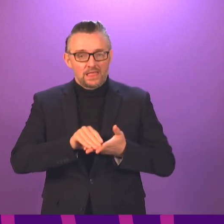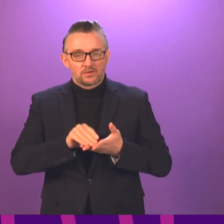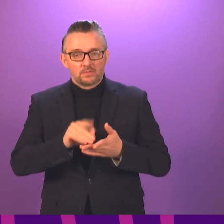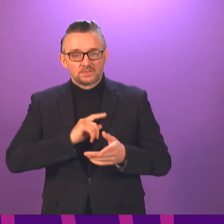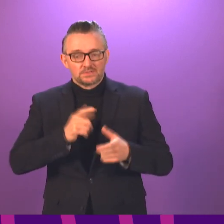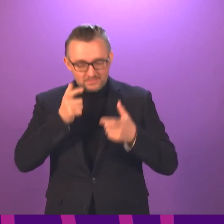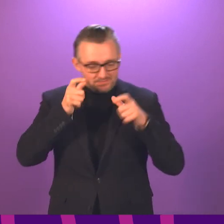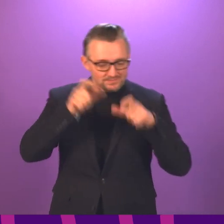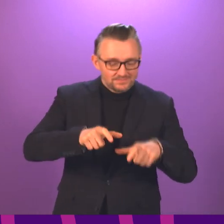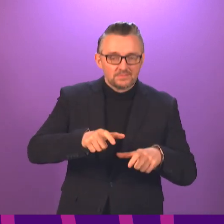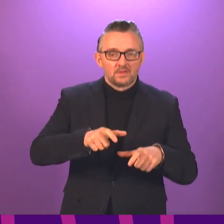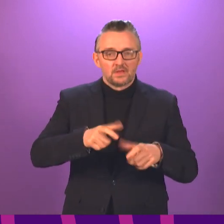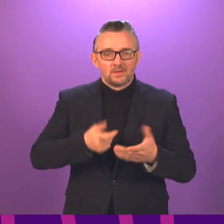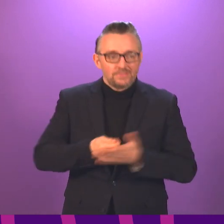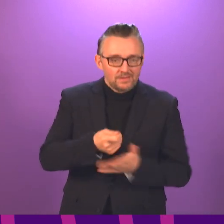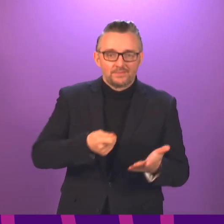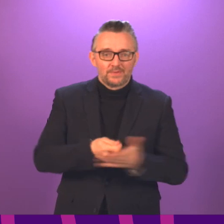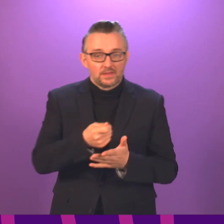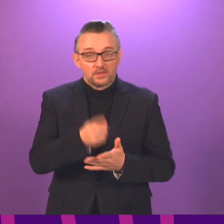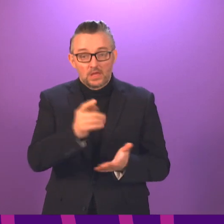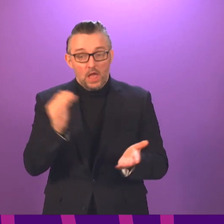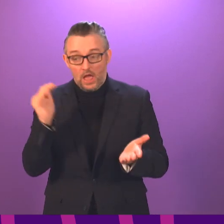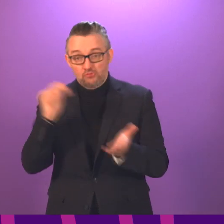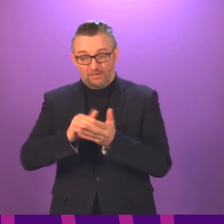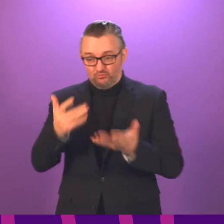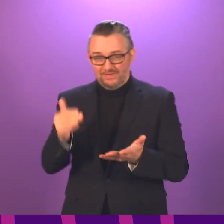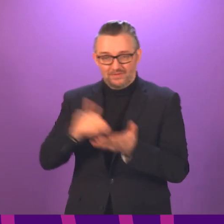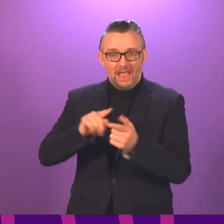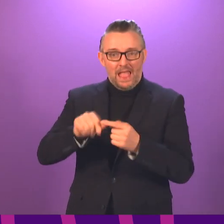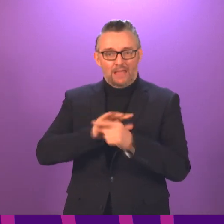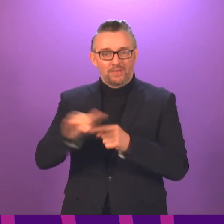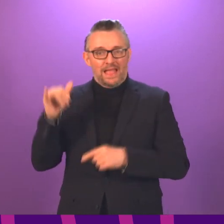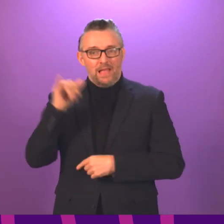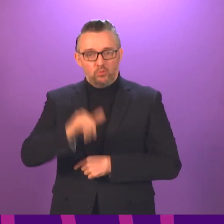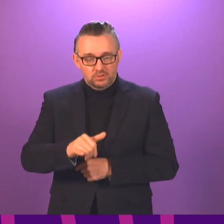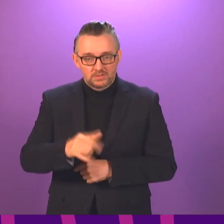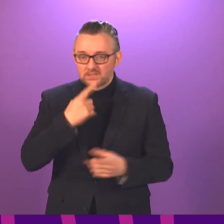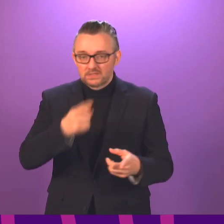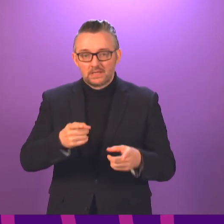Today, he arrived at Edinburgh airport to be told that he could not be quarantined in